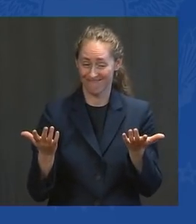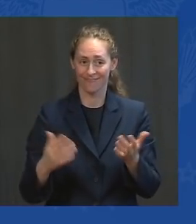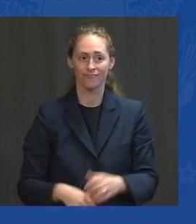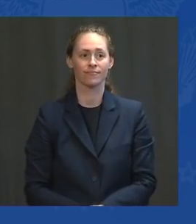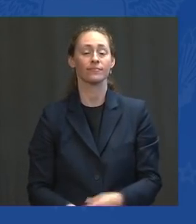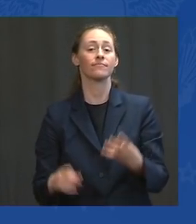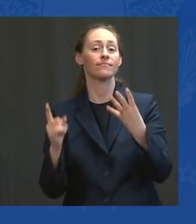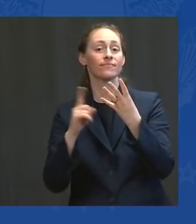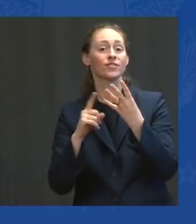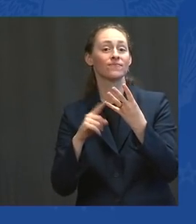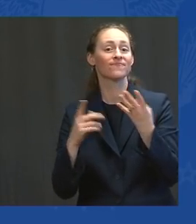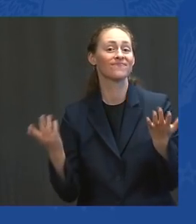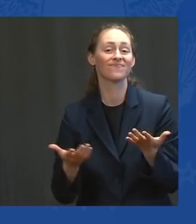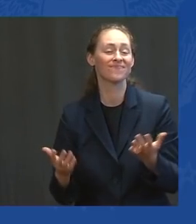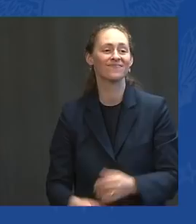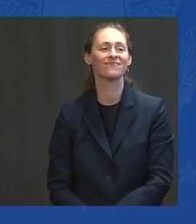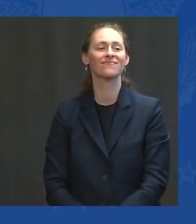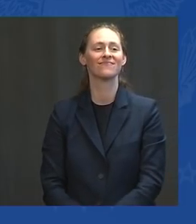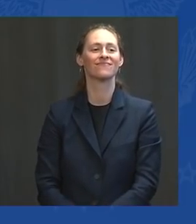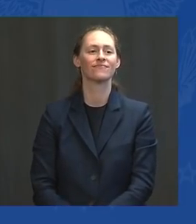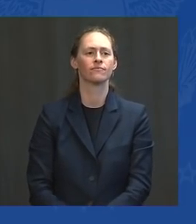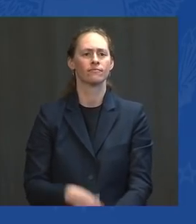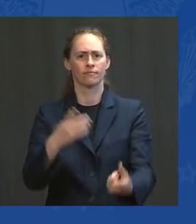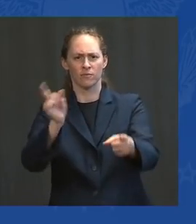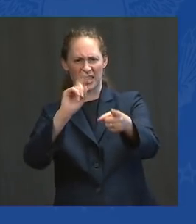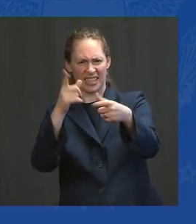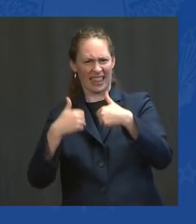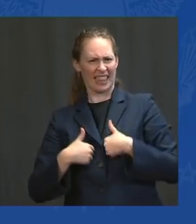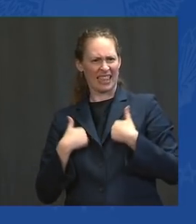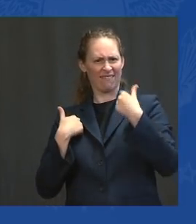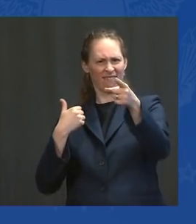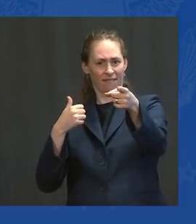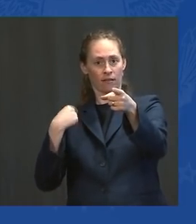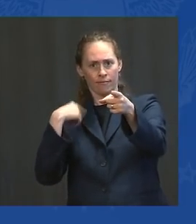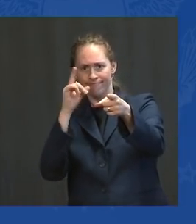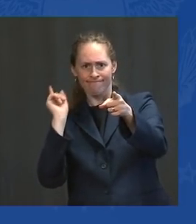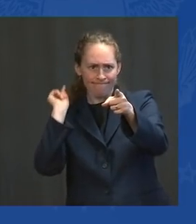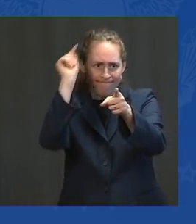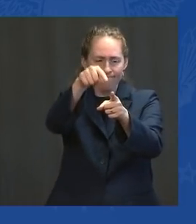to meet people where they are, outside of their neighborhoods -- pharmacies and doctor's offices.